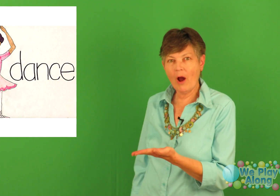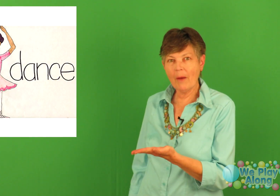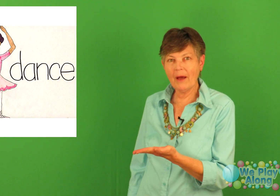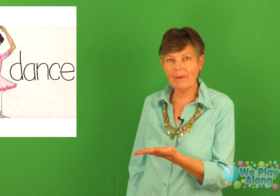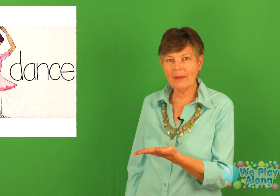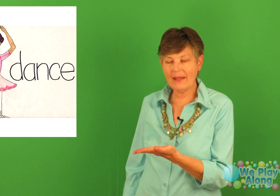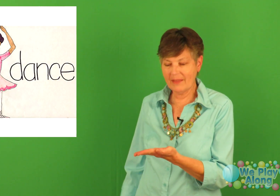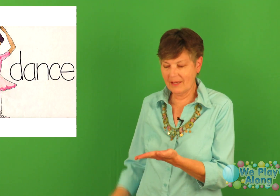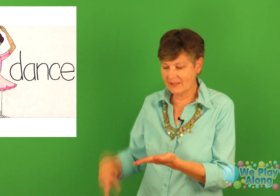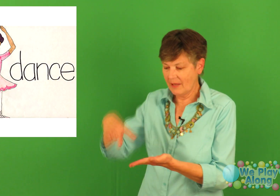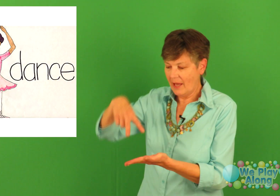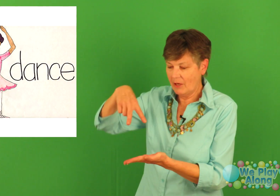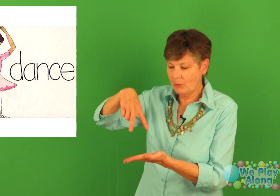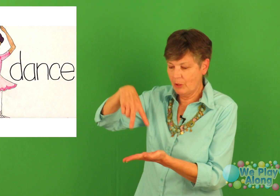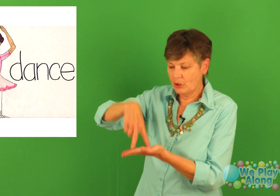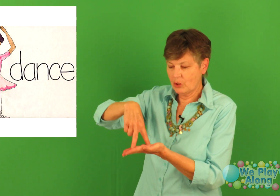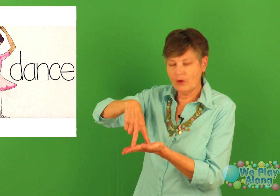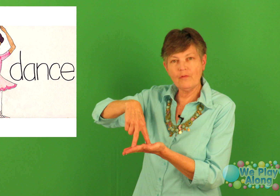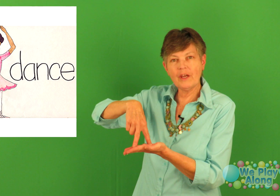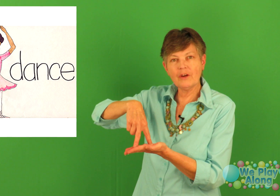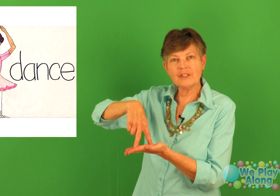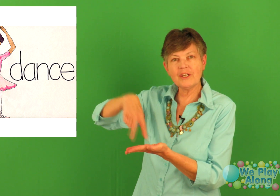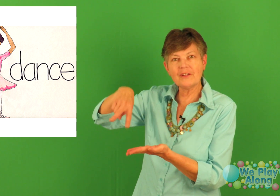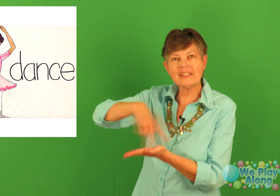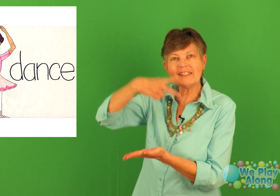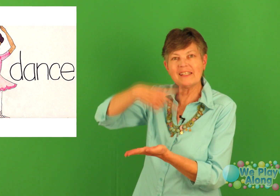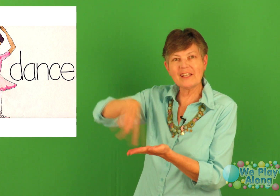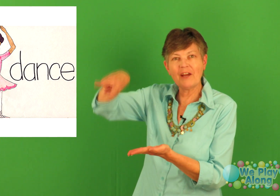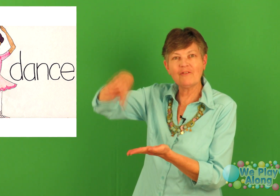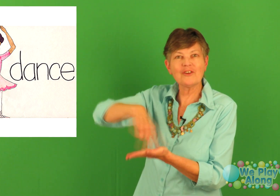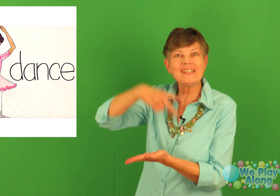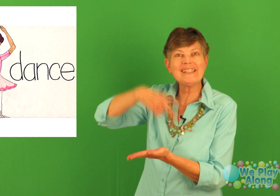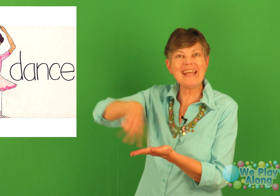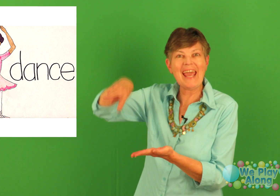palm up like this and you put your two fingers here this is a sign for dance